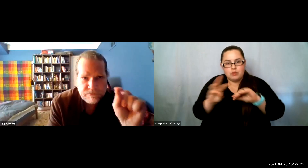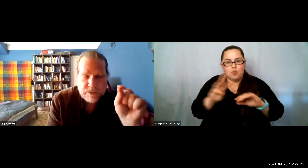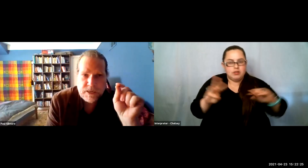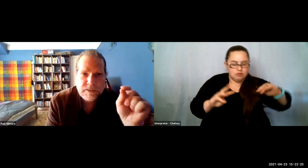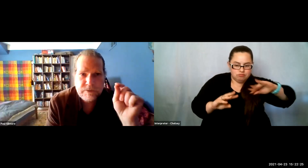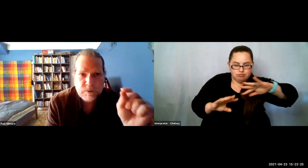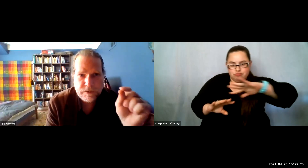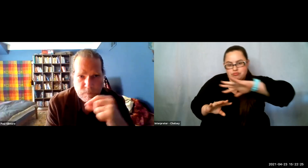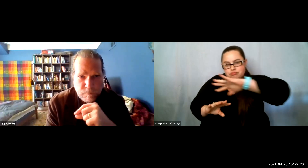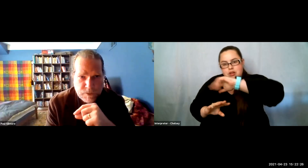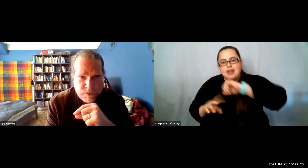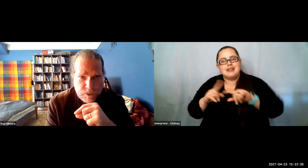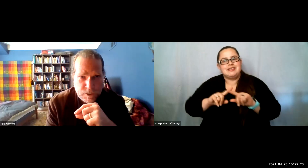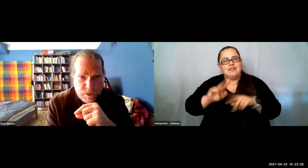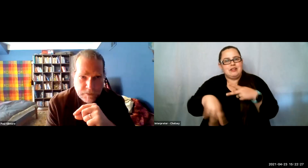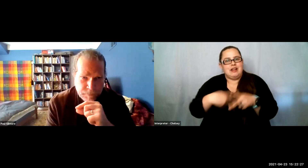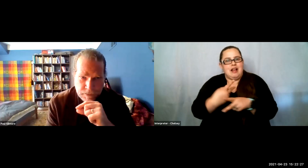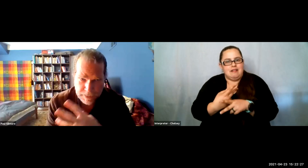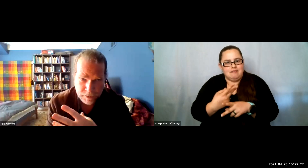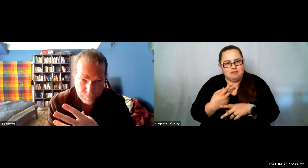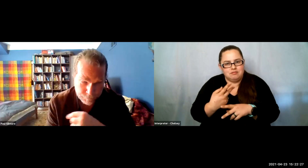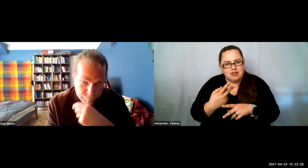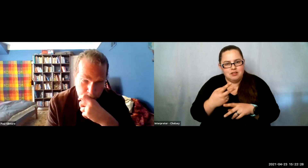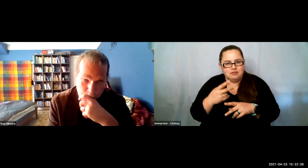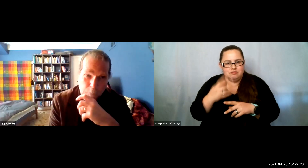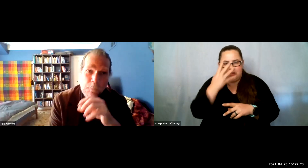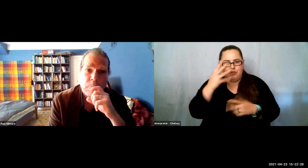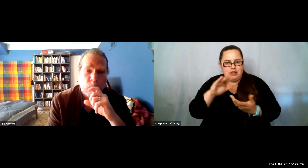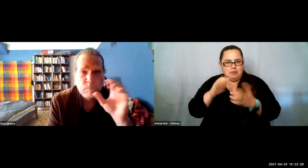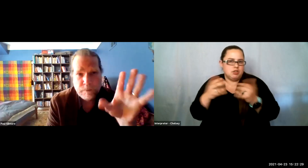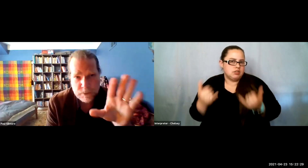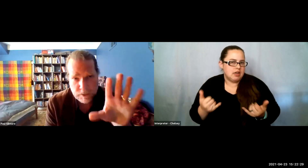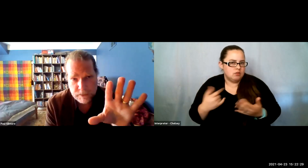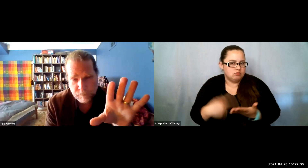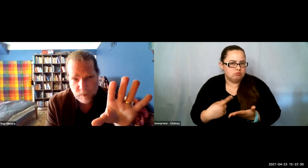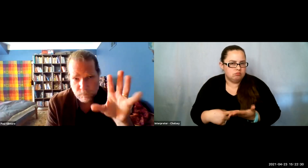different kind of immigrant than what we're talking about. Now. What we were talking what